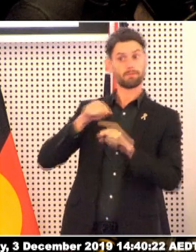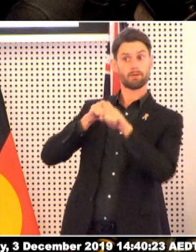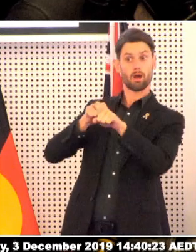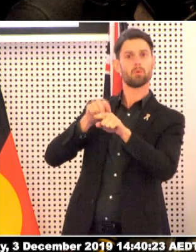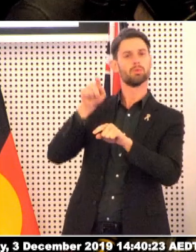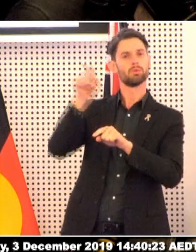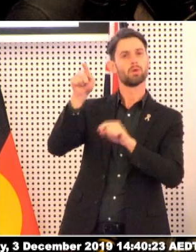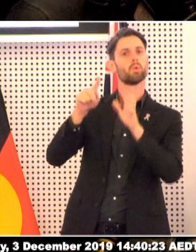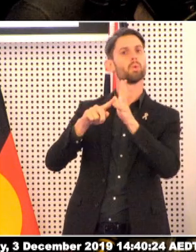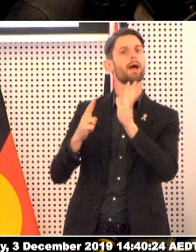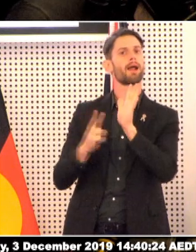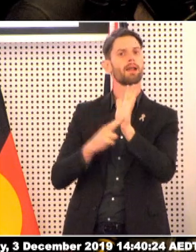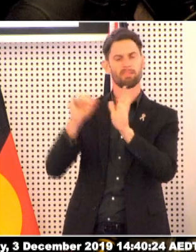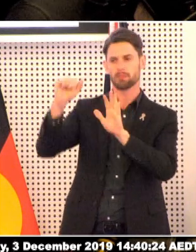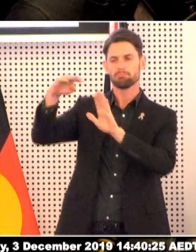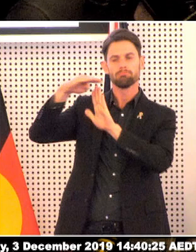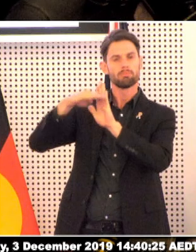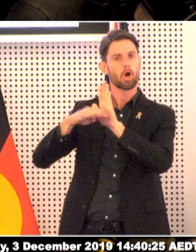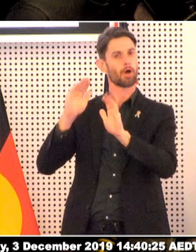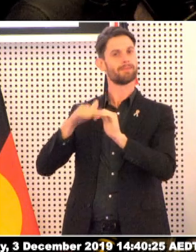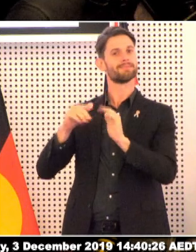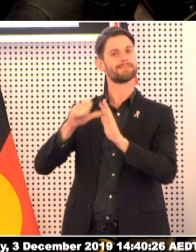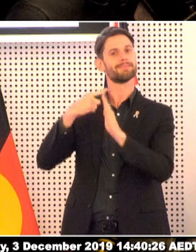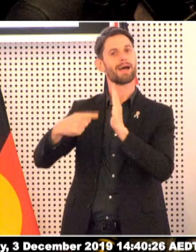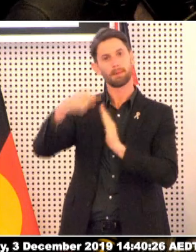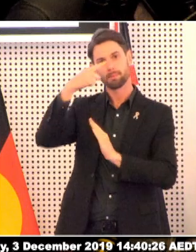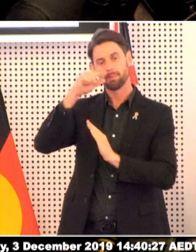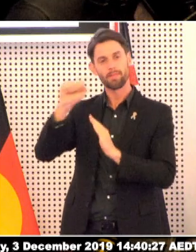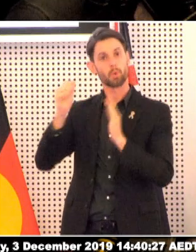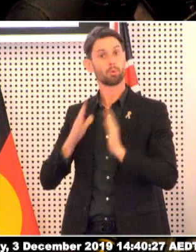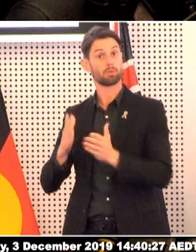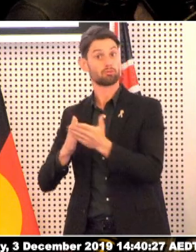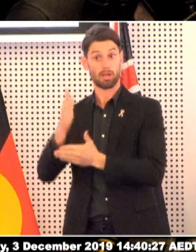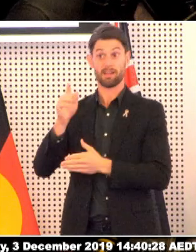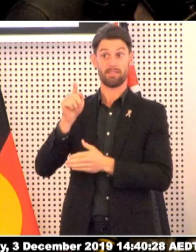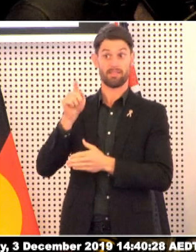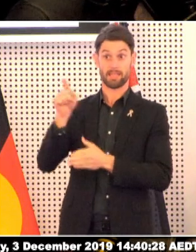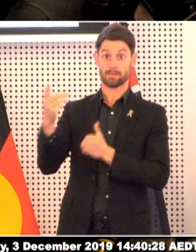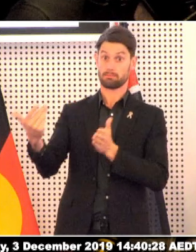Persons with Disabilities, how has that convention added to the responsibilities